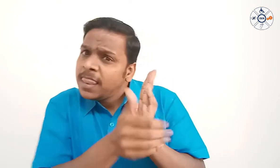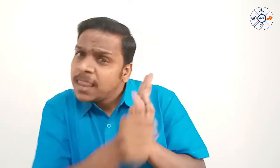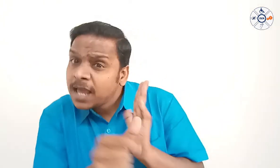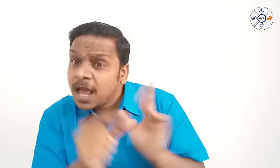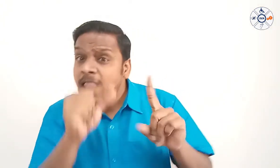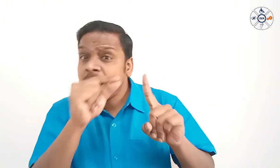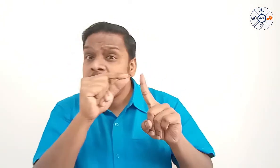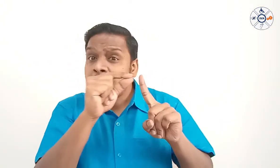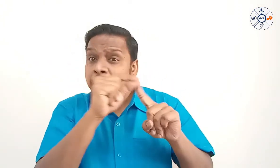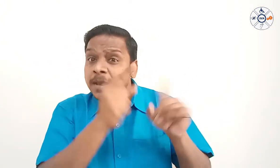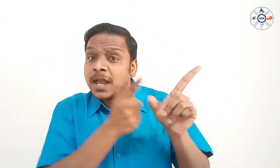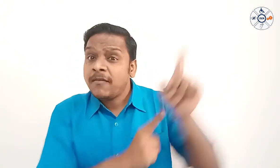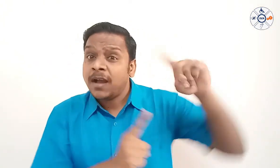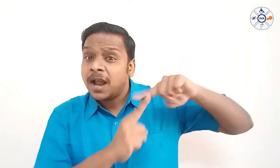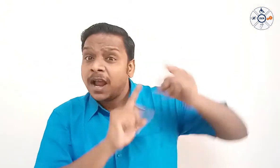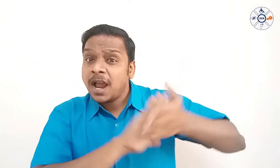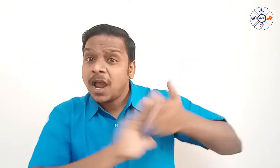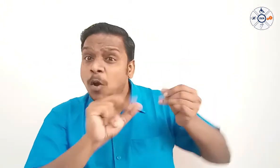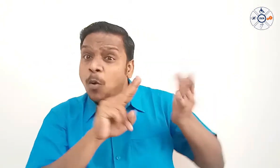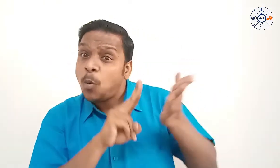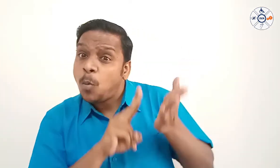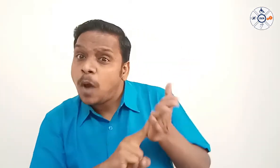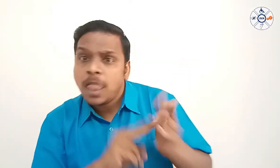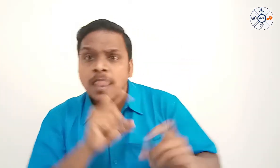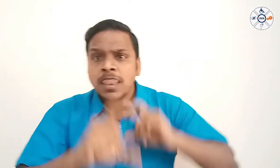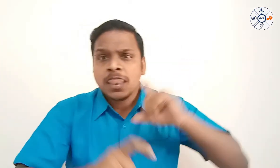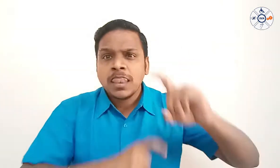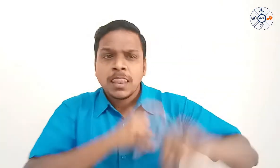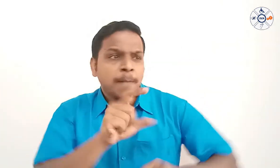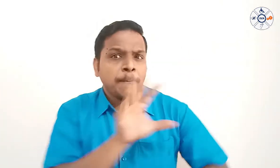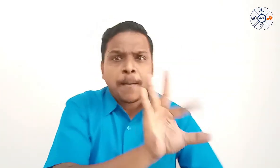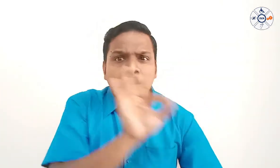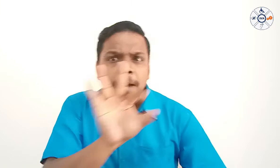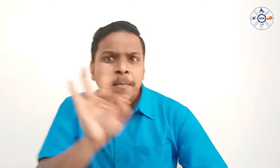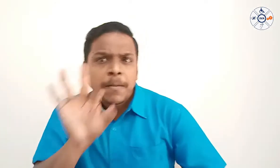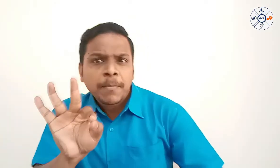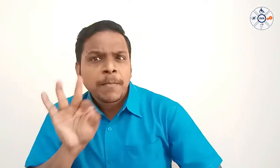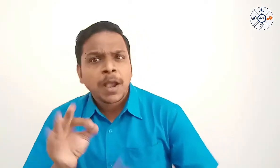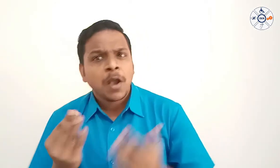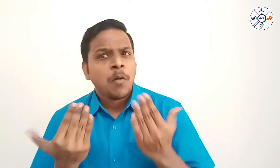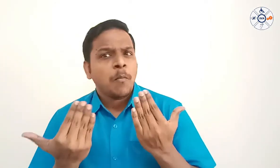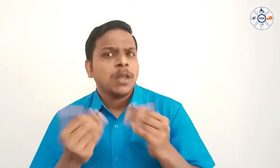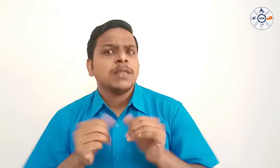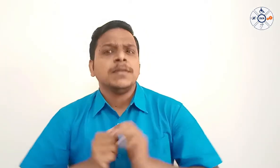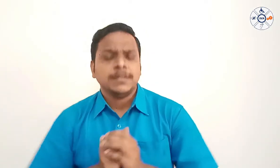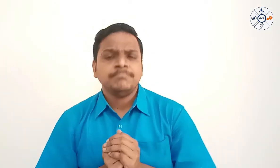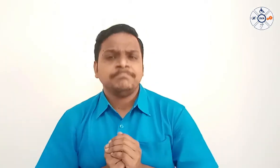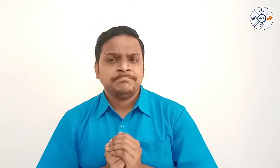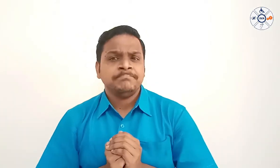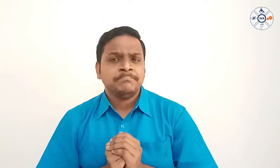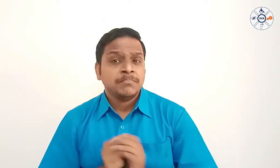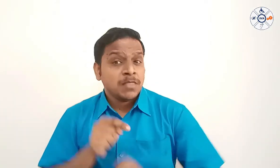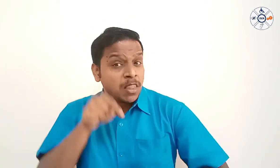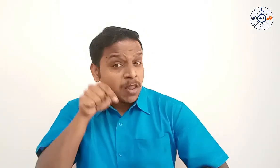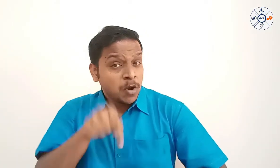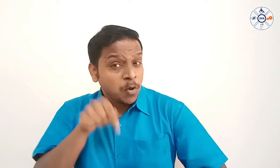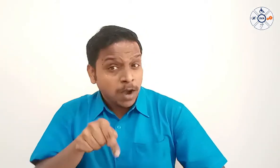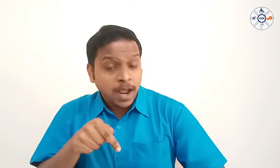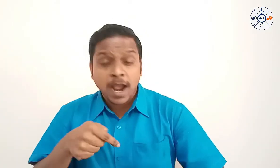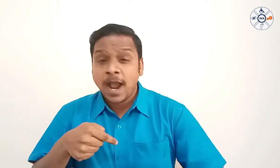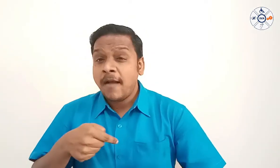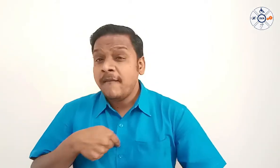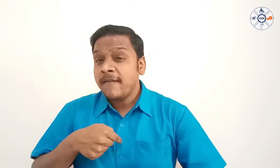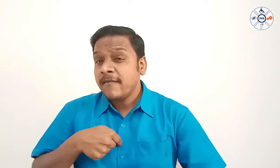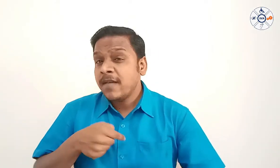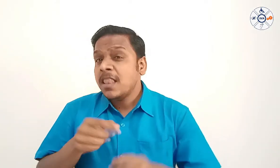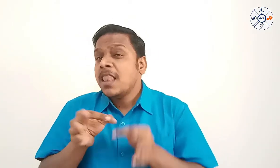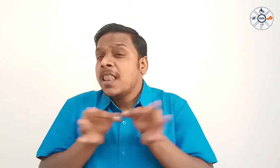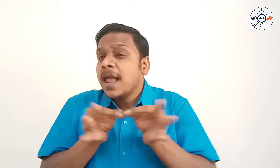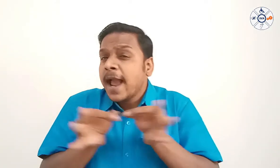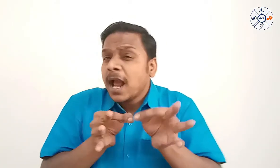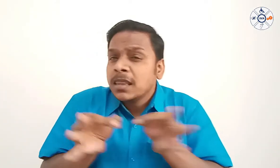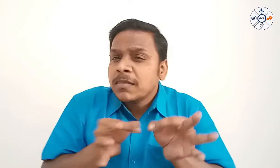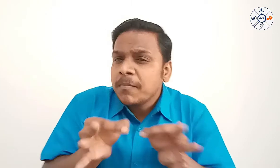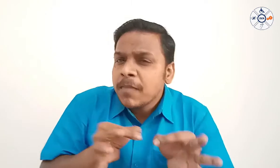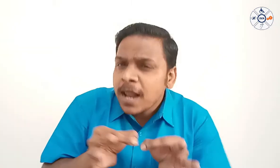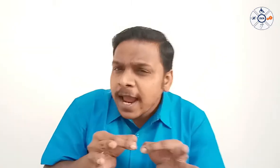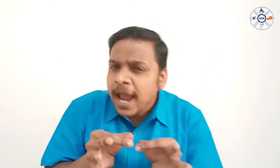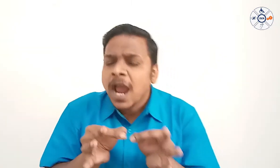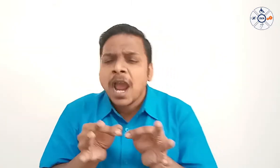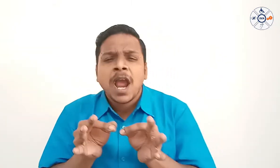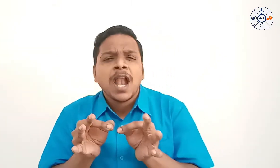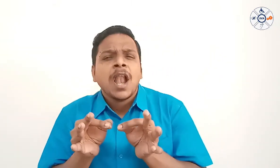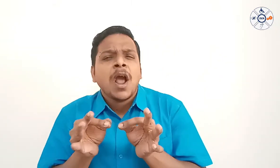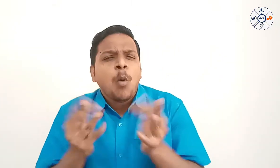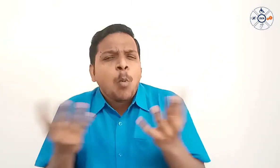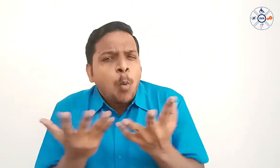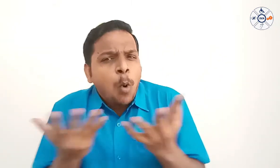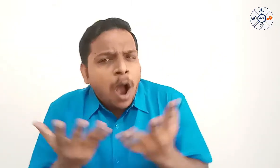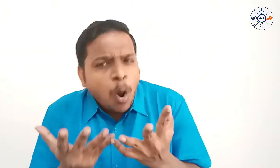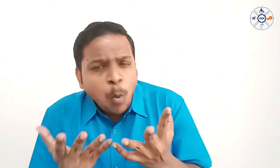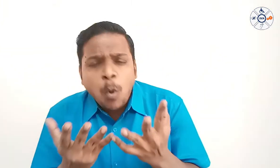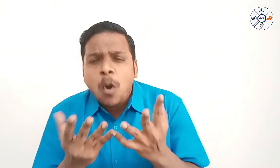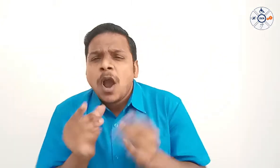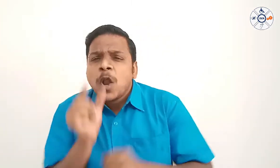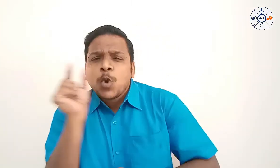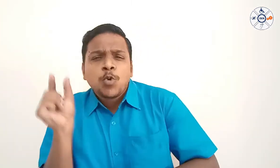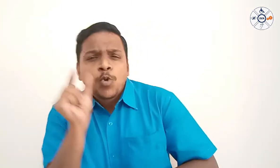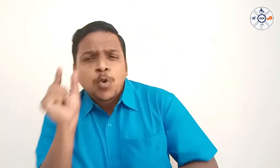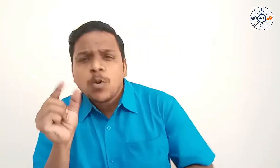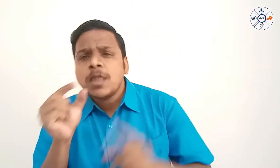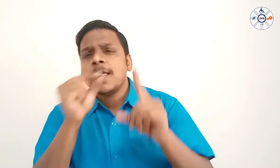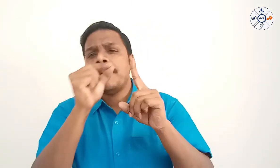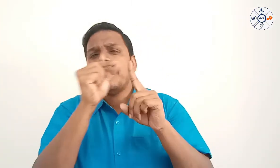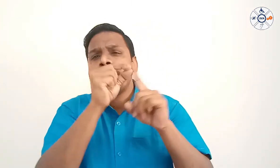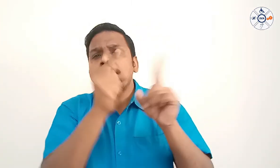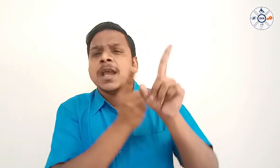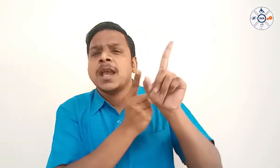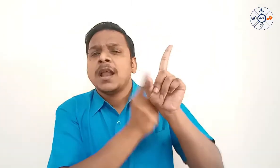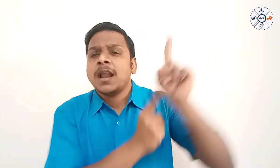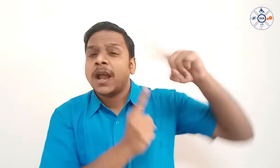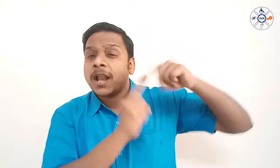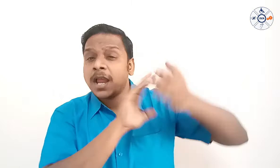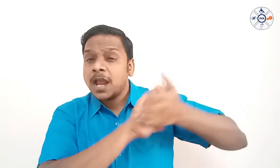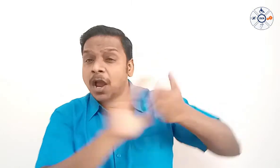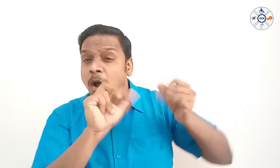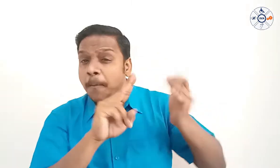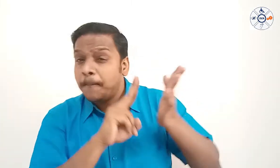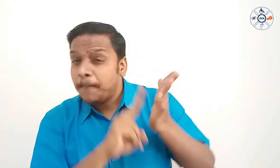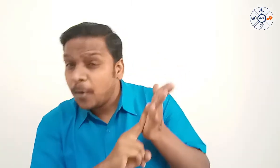in Python, many companies will start recruiting. So today I will explain how to use Python.